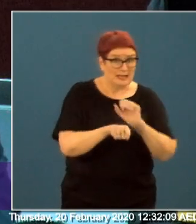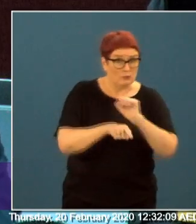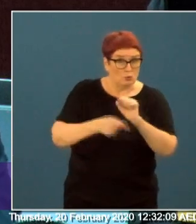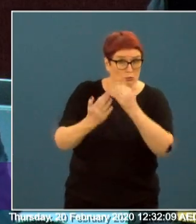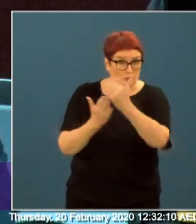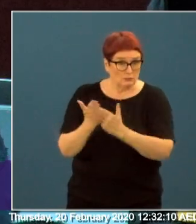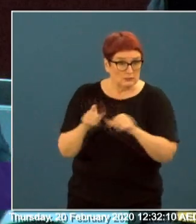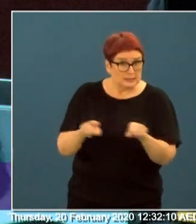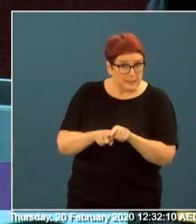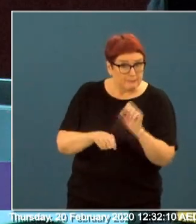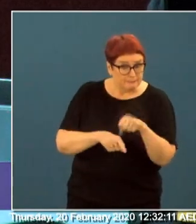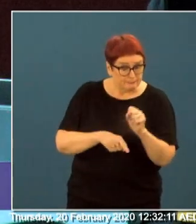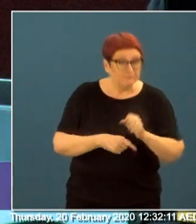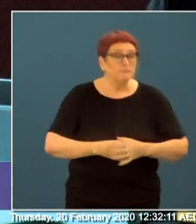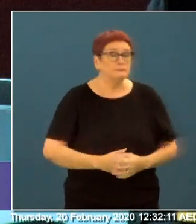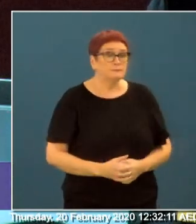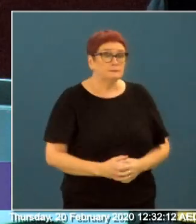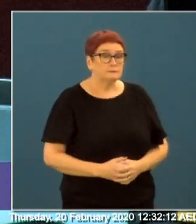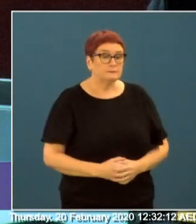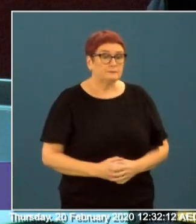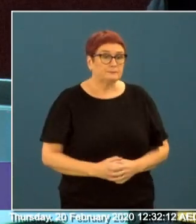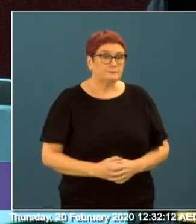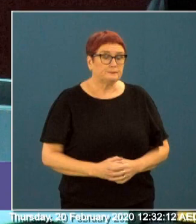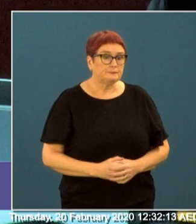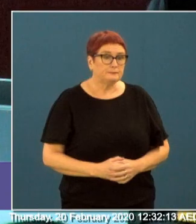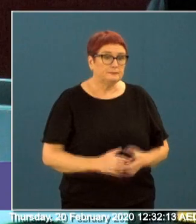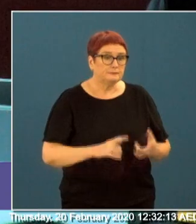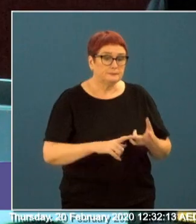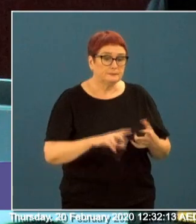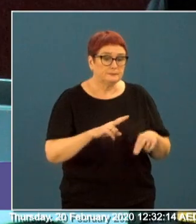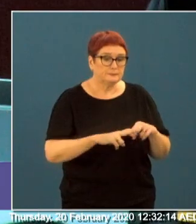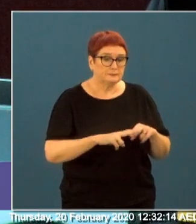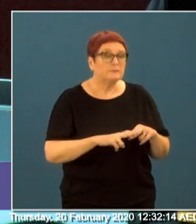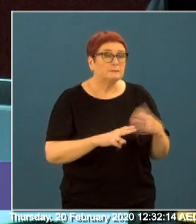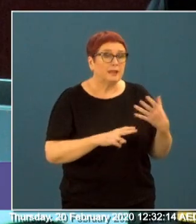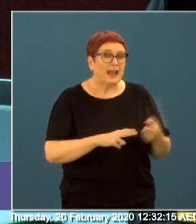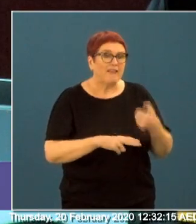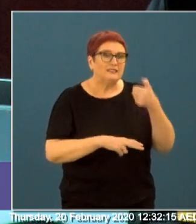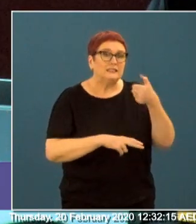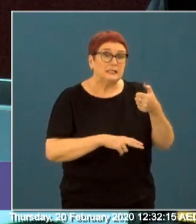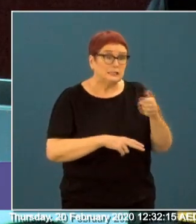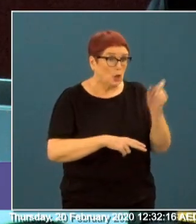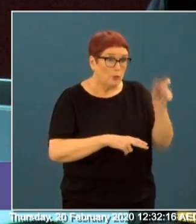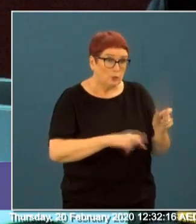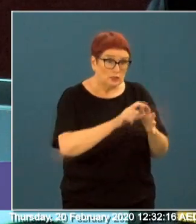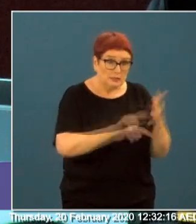So if we look through that, the reportable incident includes: The death of a person with disability, serious injury...